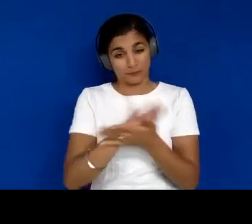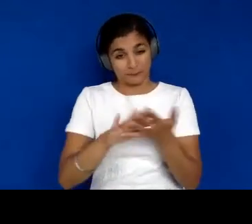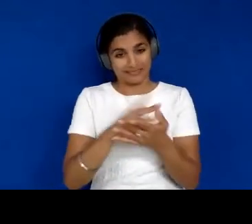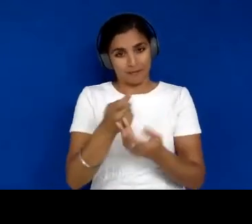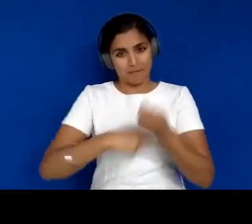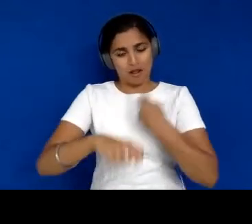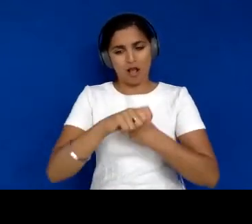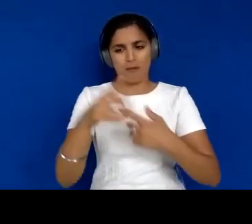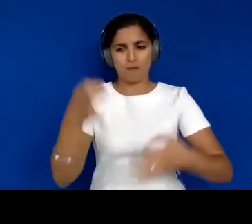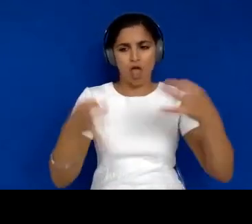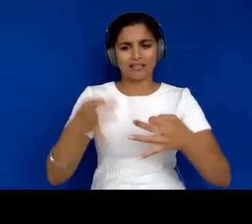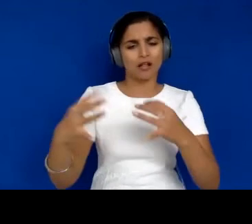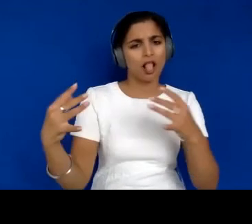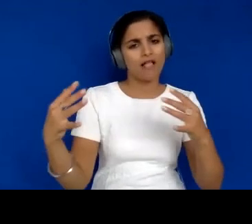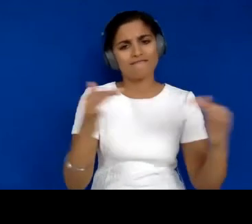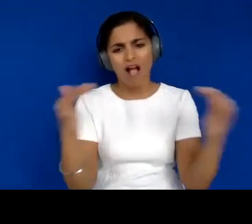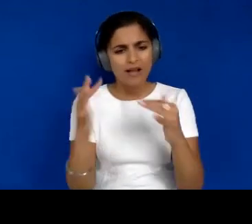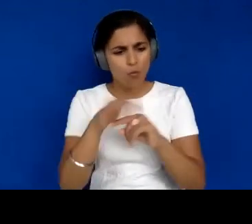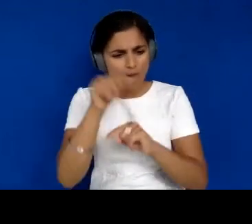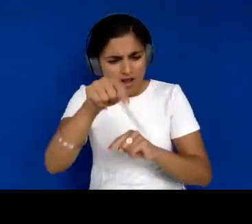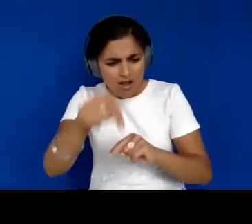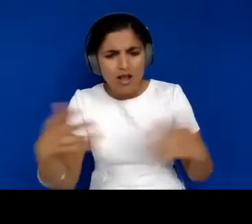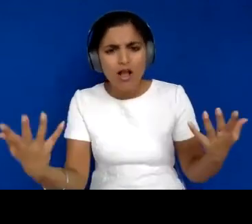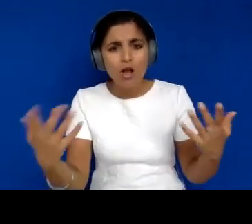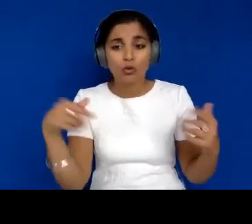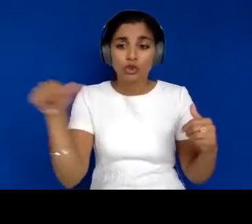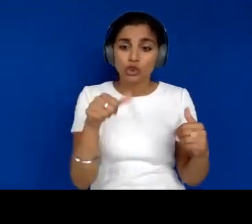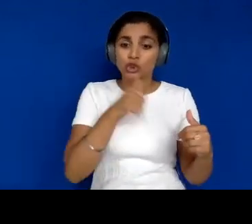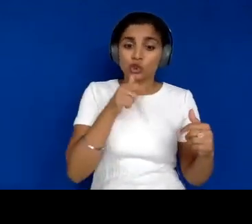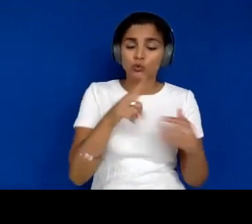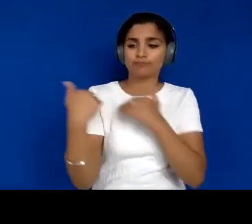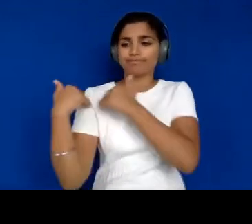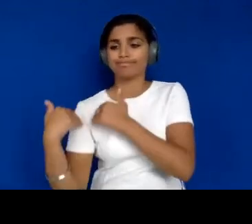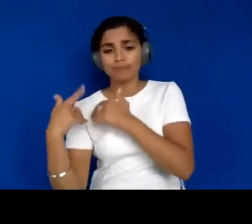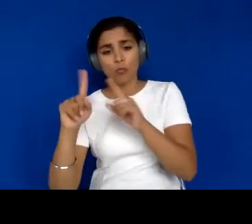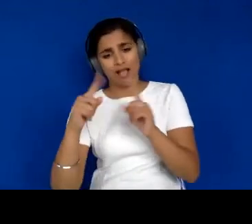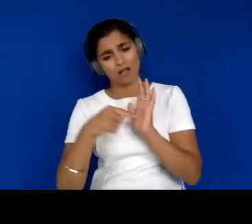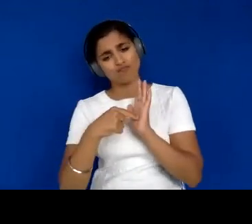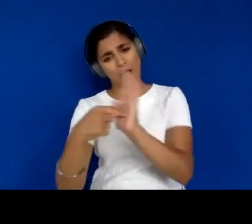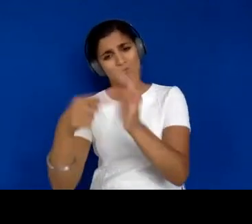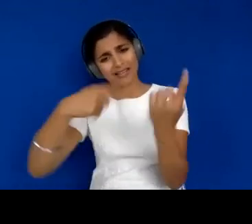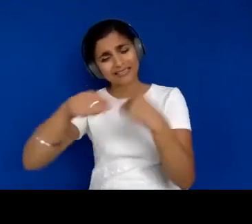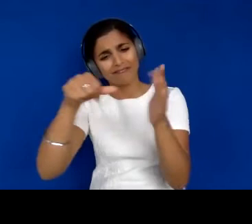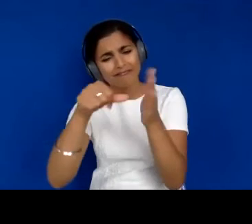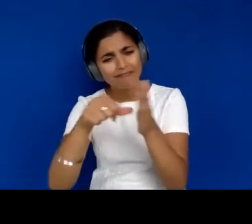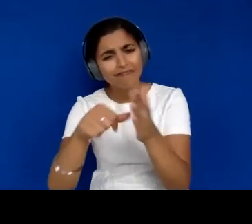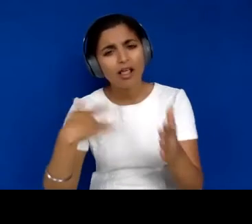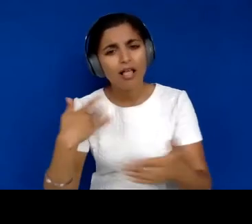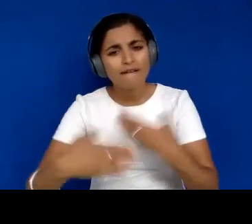supposedly include there are however Latin American authors who defend the